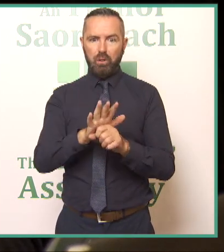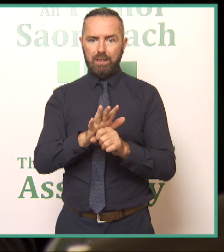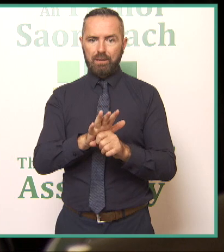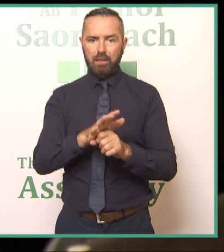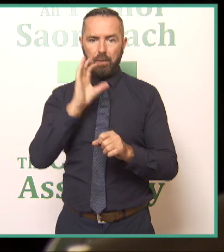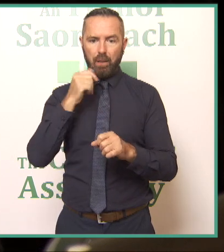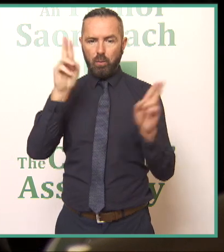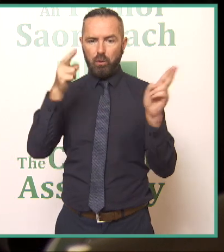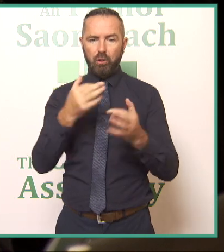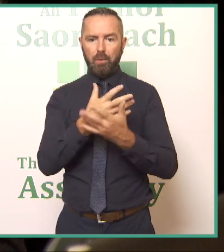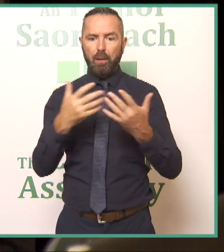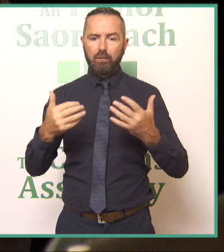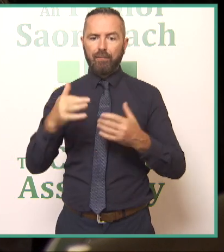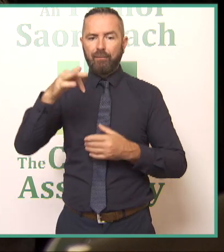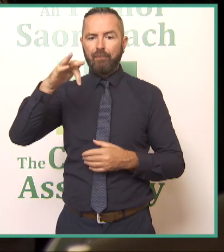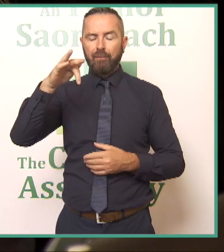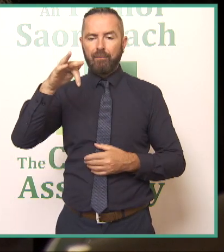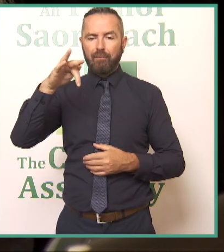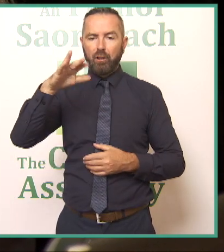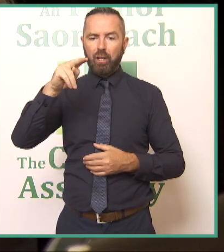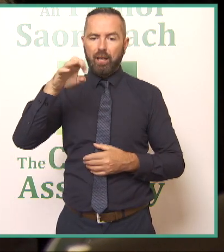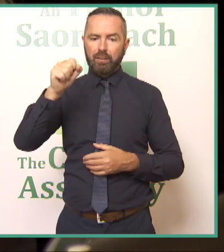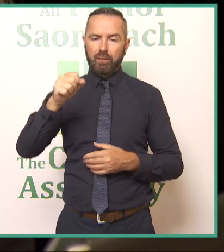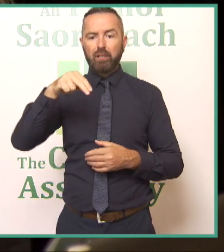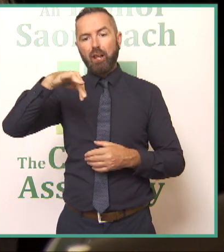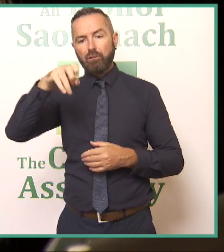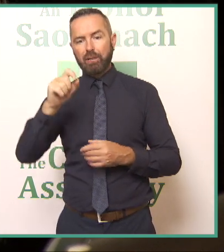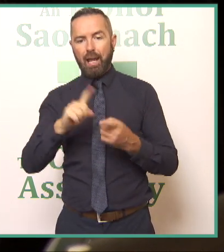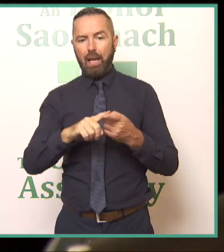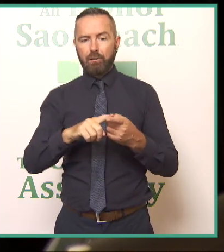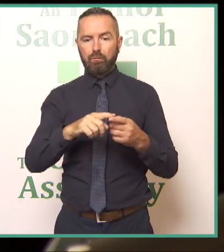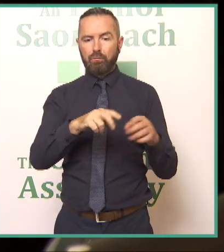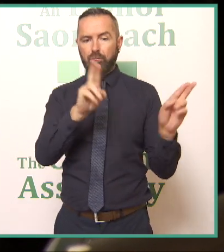fertilizer we're also reducing the length the animal is around and the latter stages